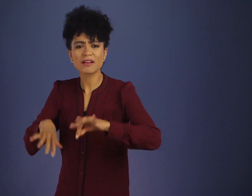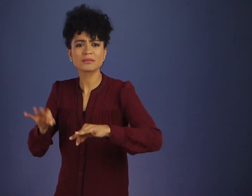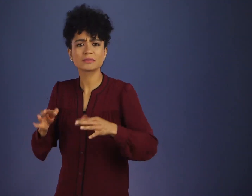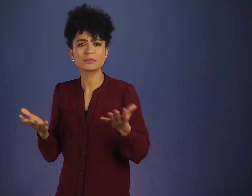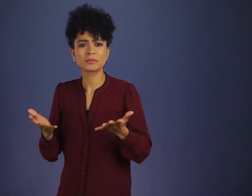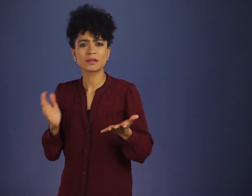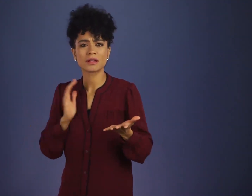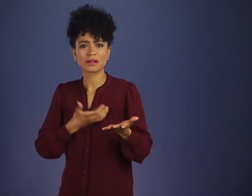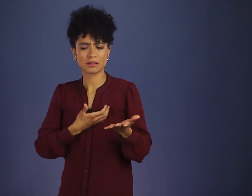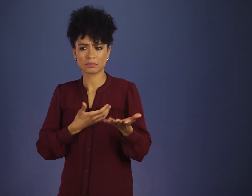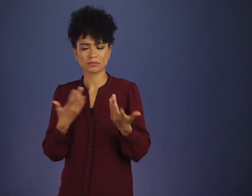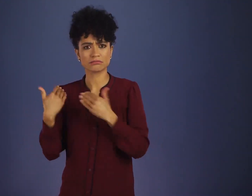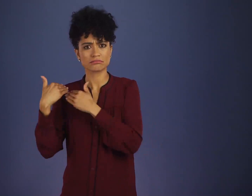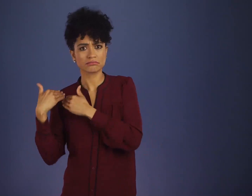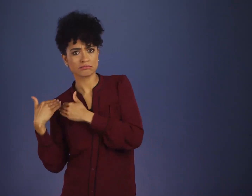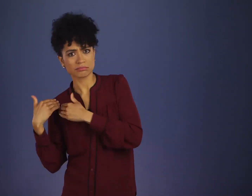have been, and are.